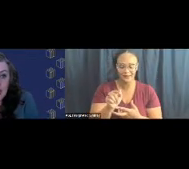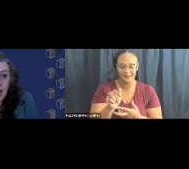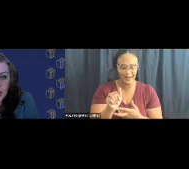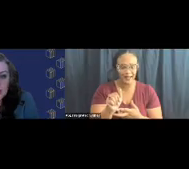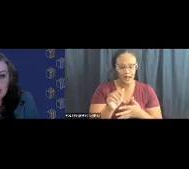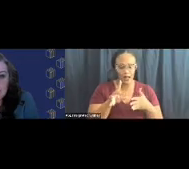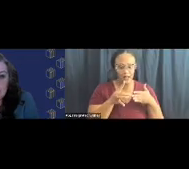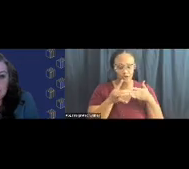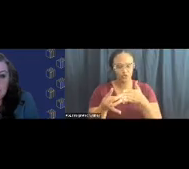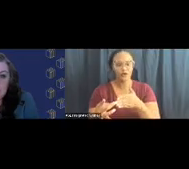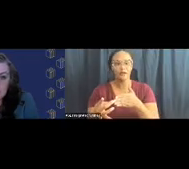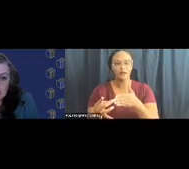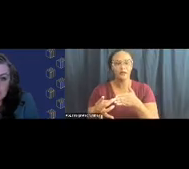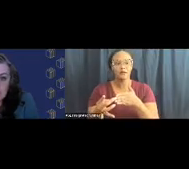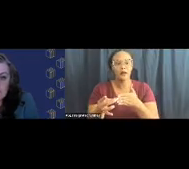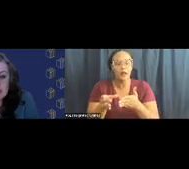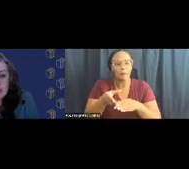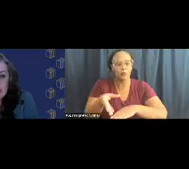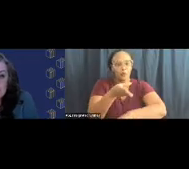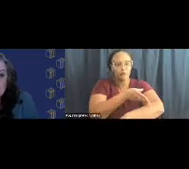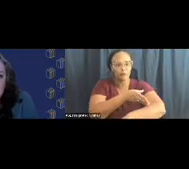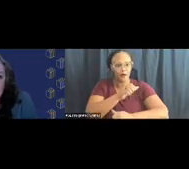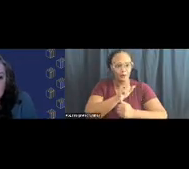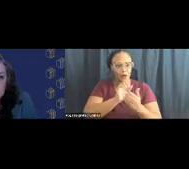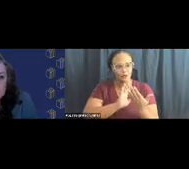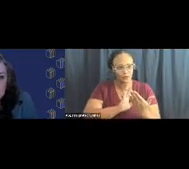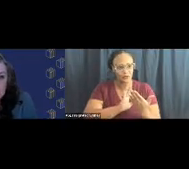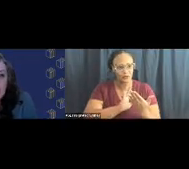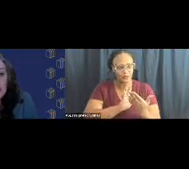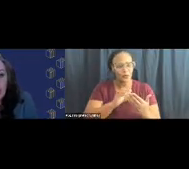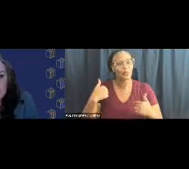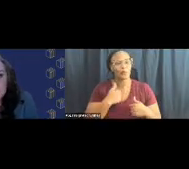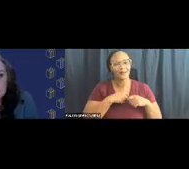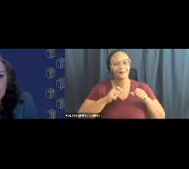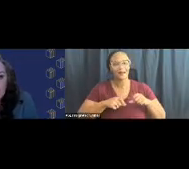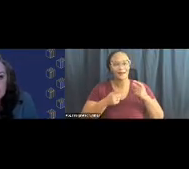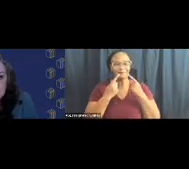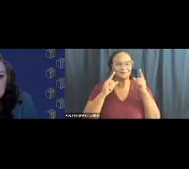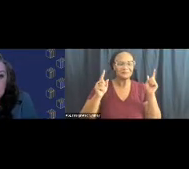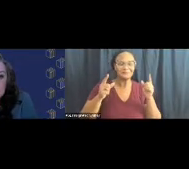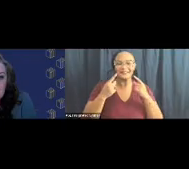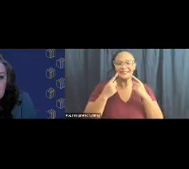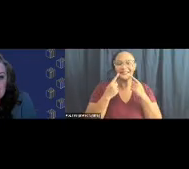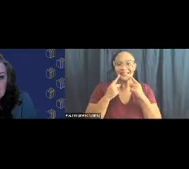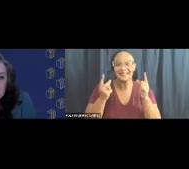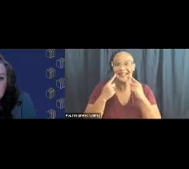that not only allows us to achieve successful outcomes, but also empowers us to apply these